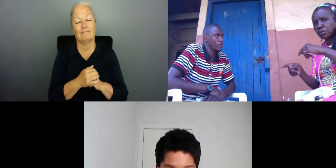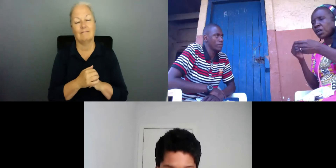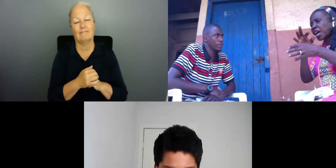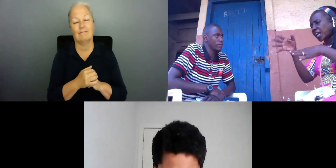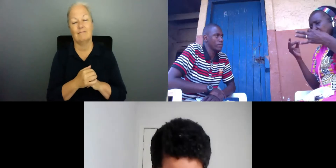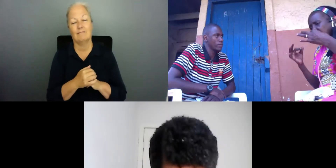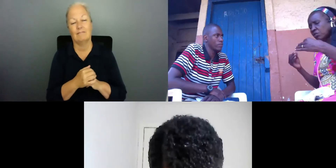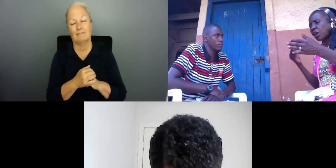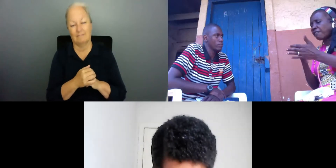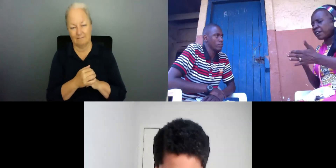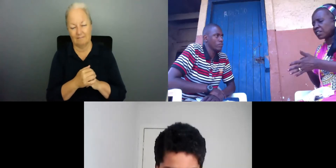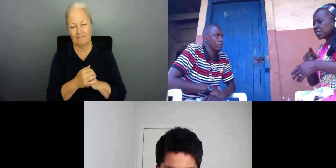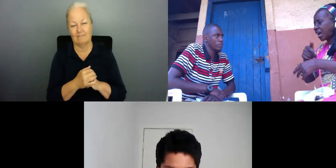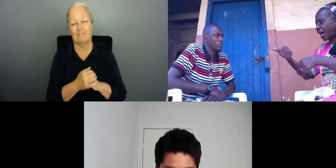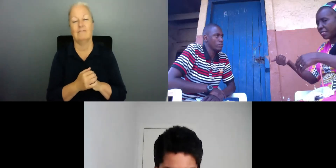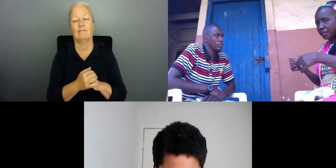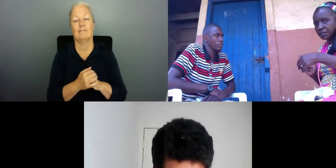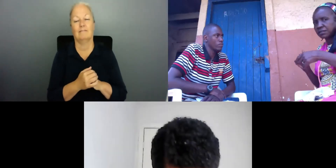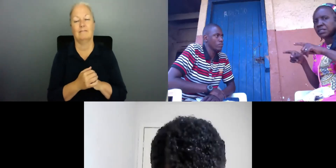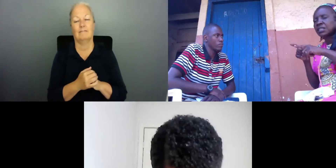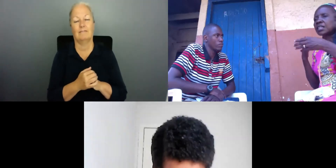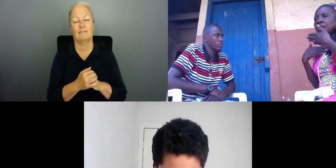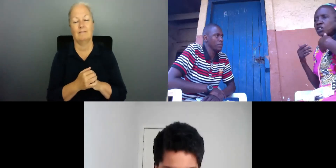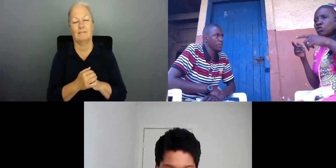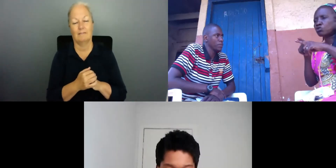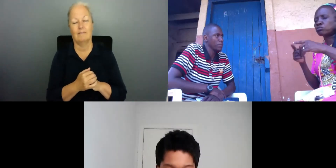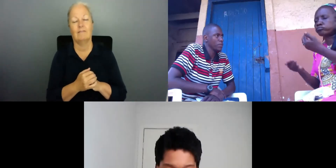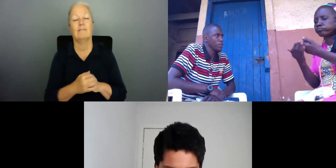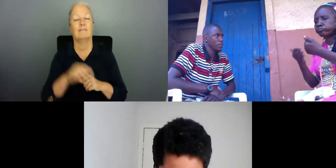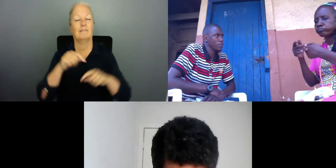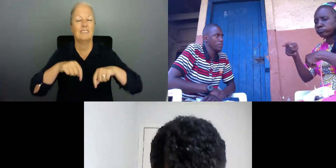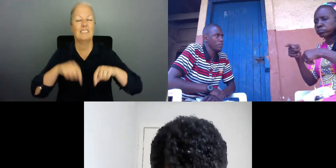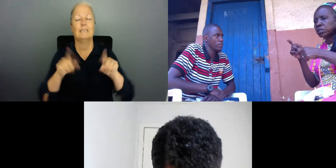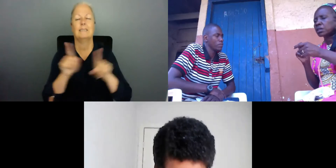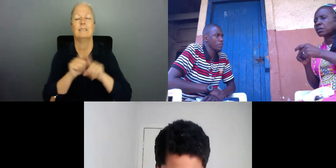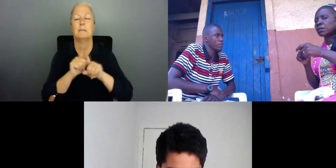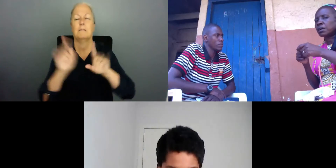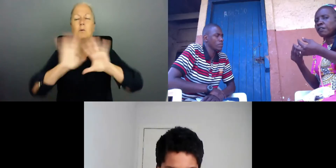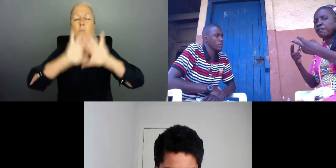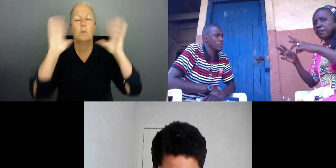others that is why we need to treat this health crisis as a collective problem it is necessary